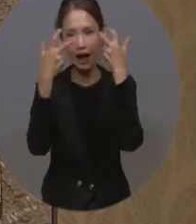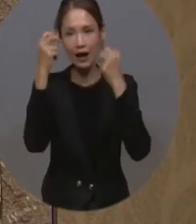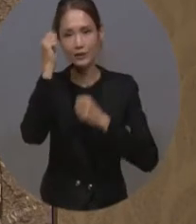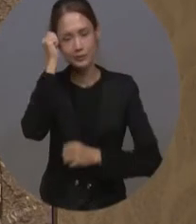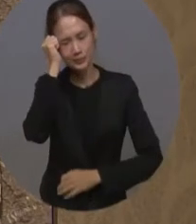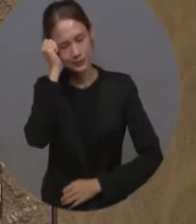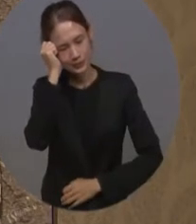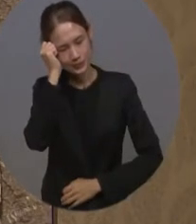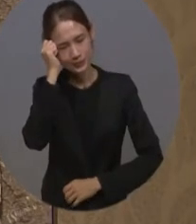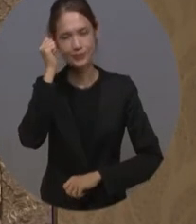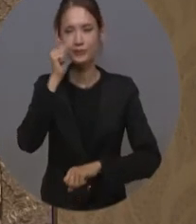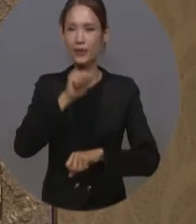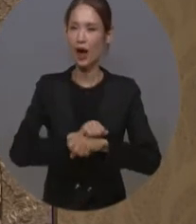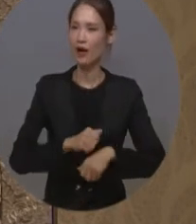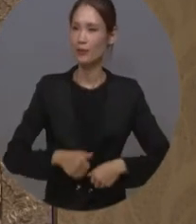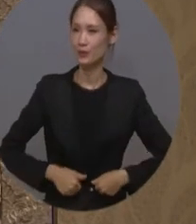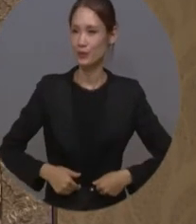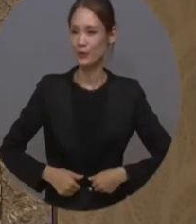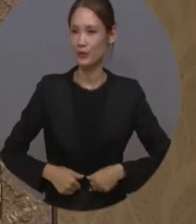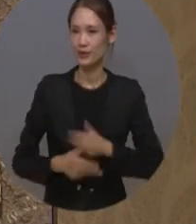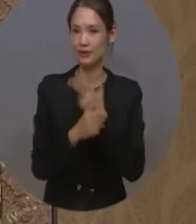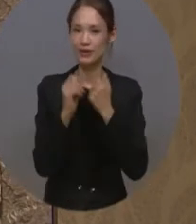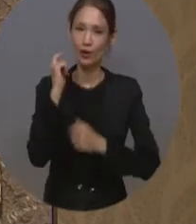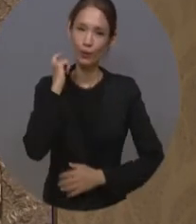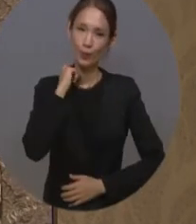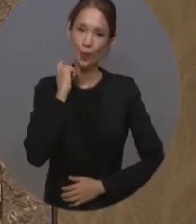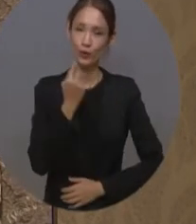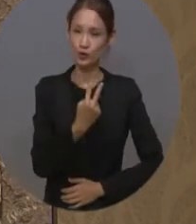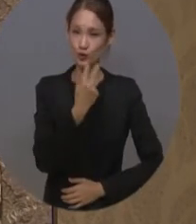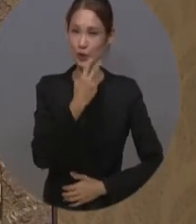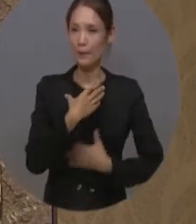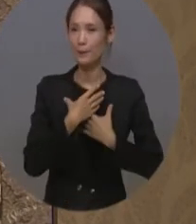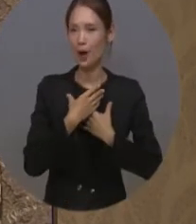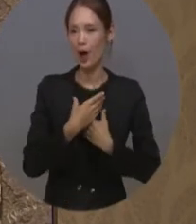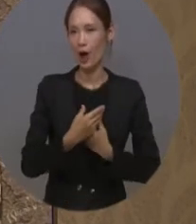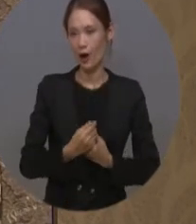If you want to sleep well, you need to relax your throat and breath